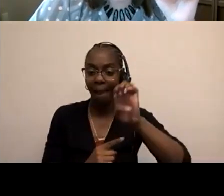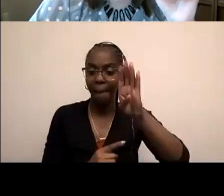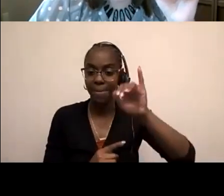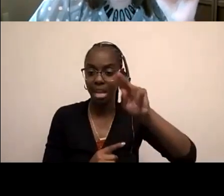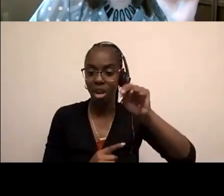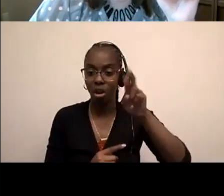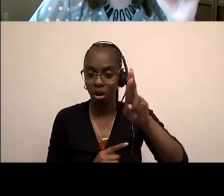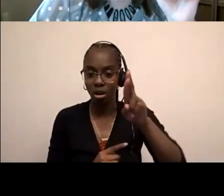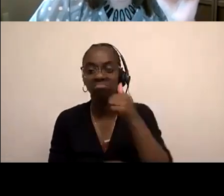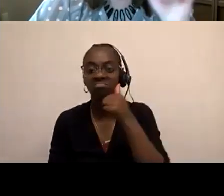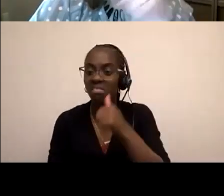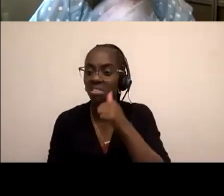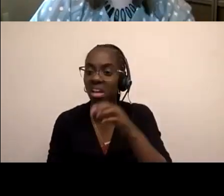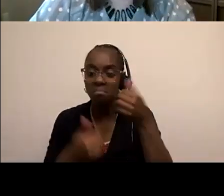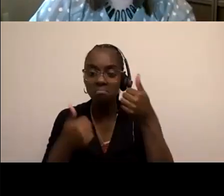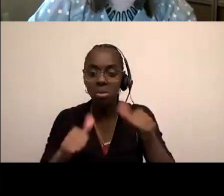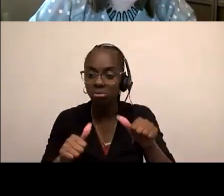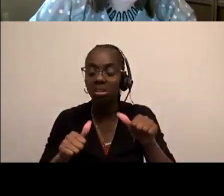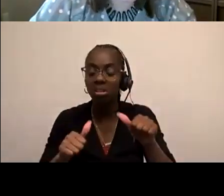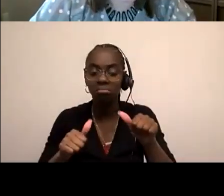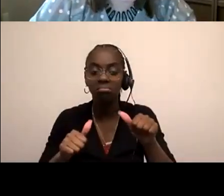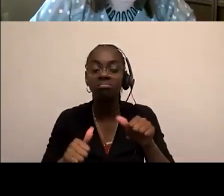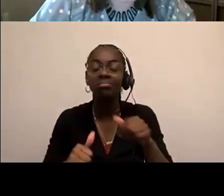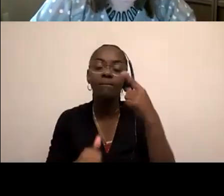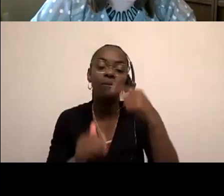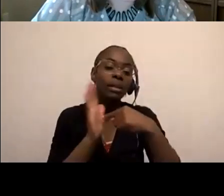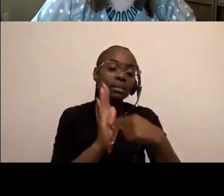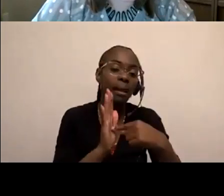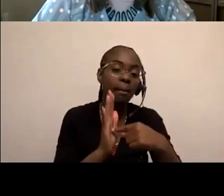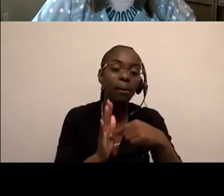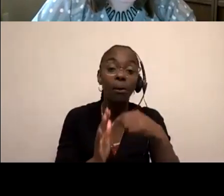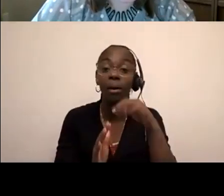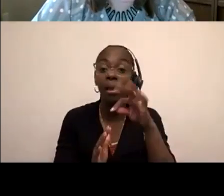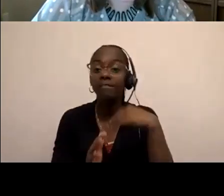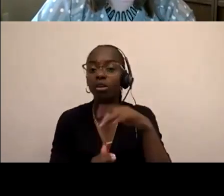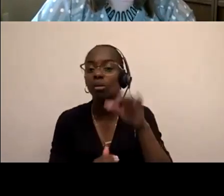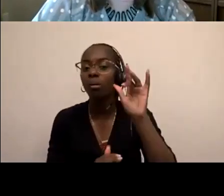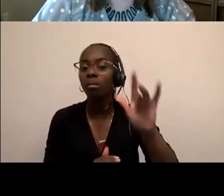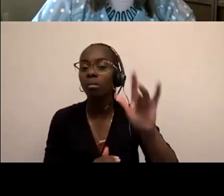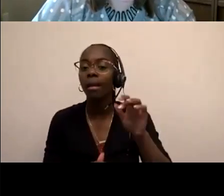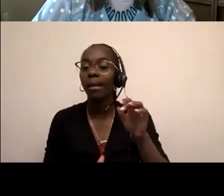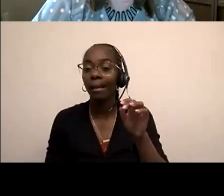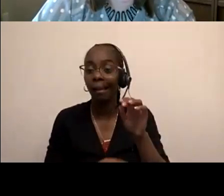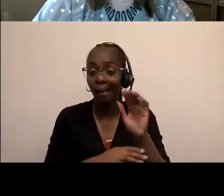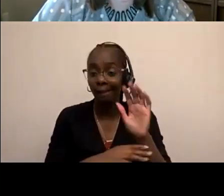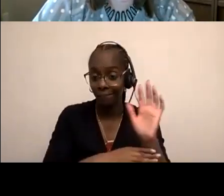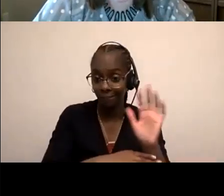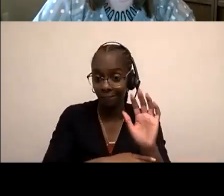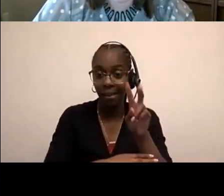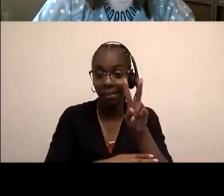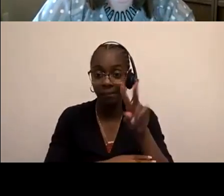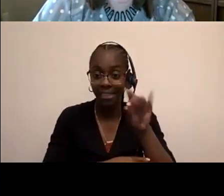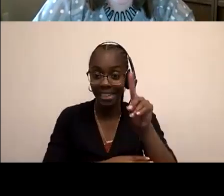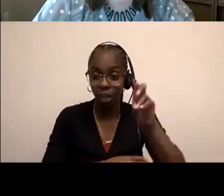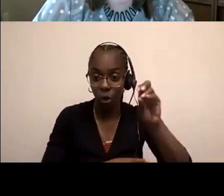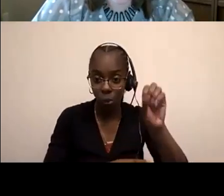THOSE ARE POSTED ON HERE. FOR EXAMPLE, IF YOU GO TO VIDEOS WHEN YOU GO TO OUR FACEBOOK